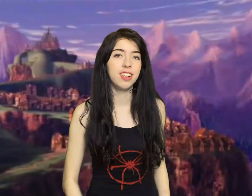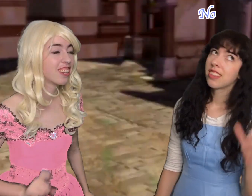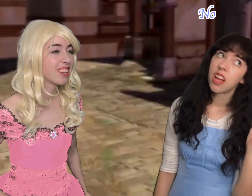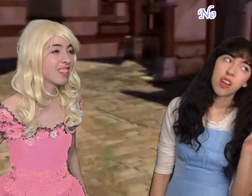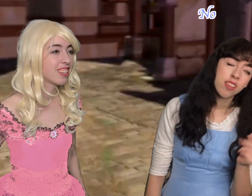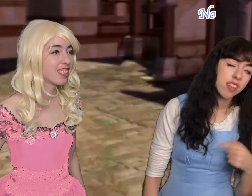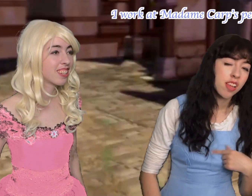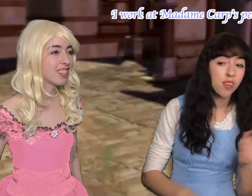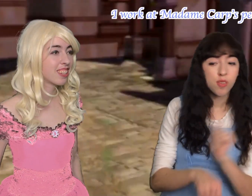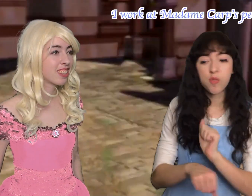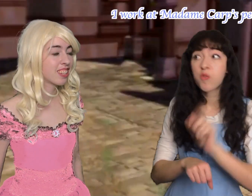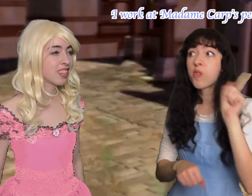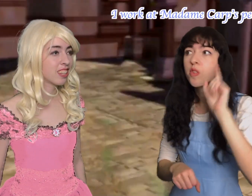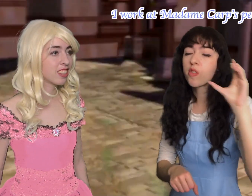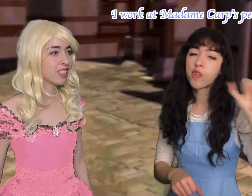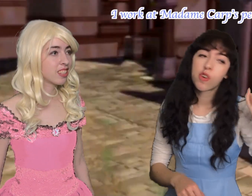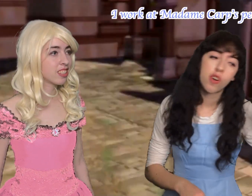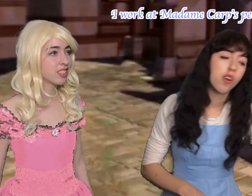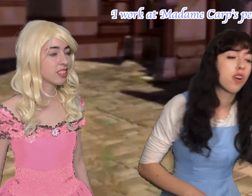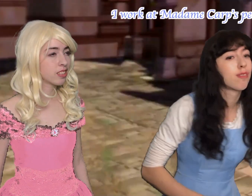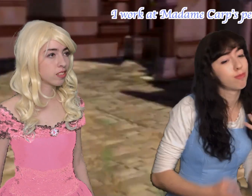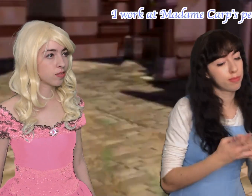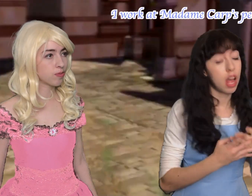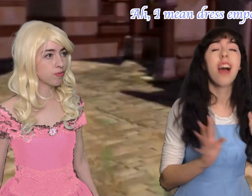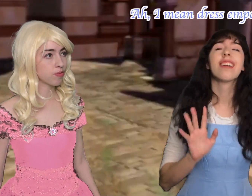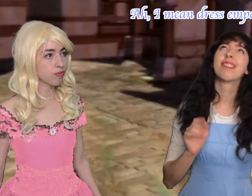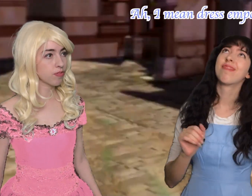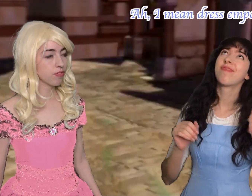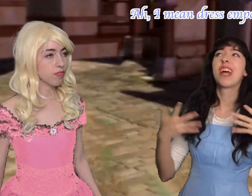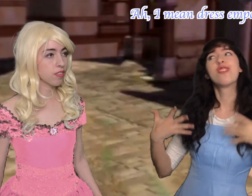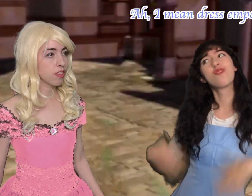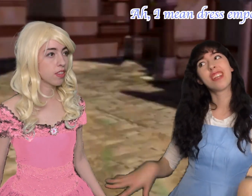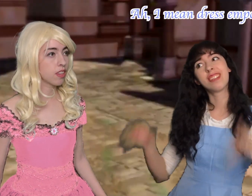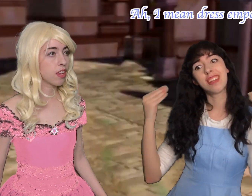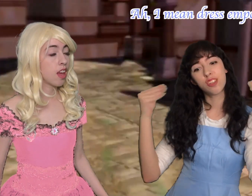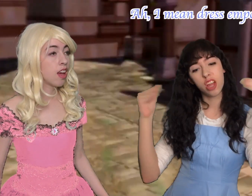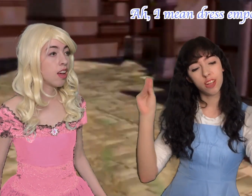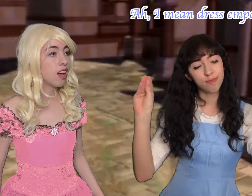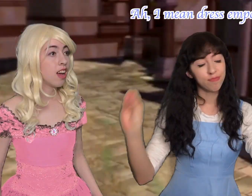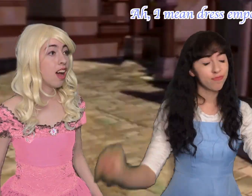no i work at madame carp's penitentiary uh i mean dress emporium